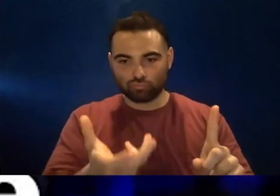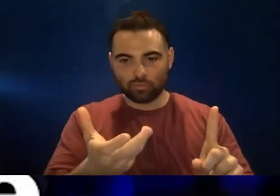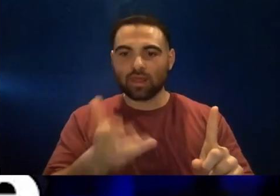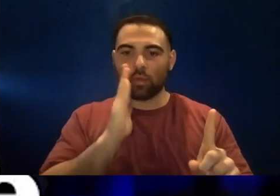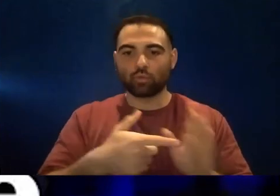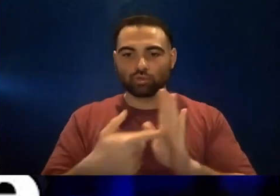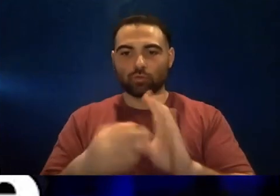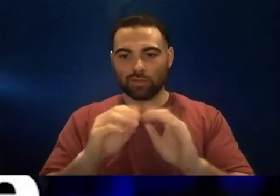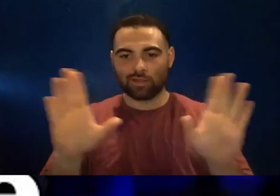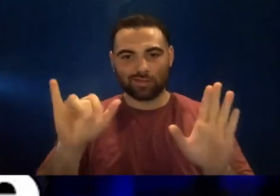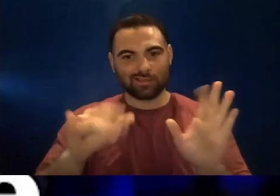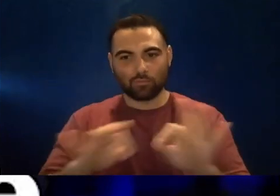And that's what's most important.